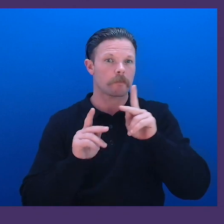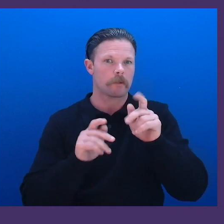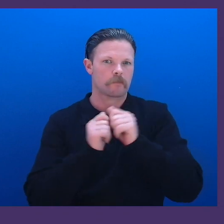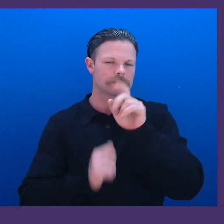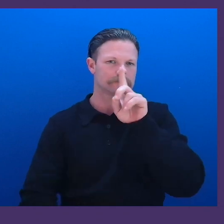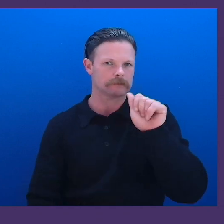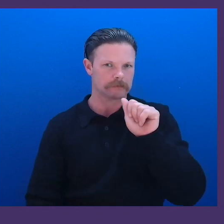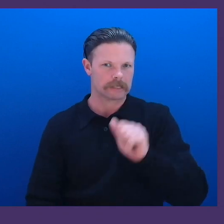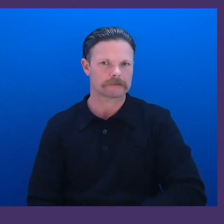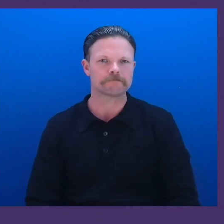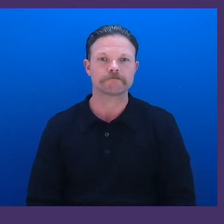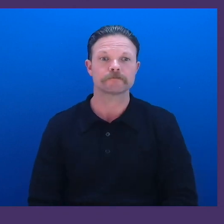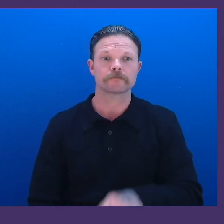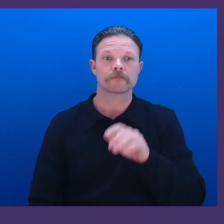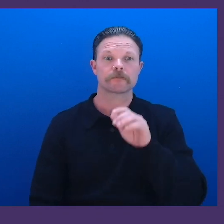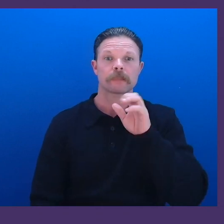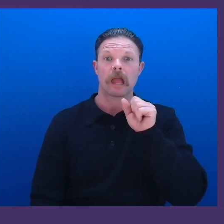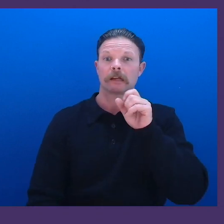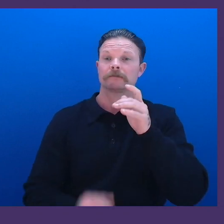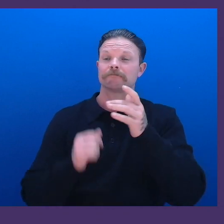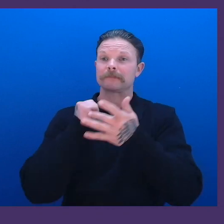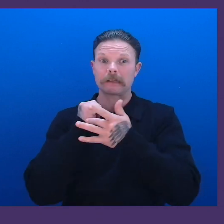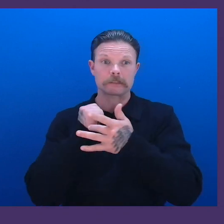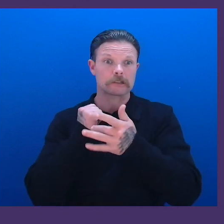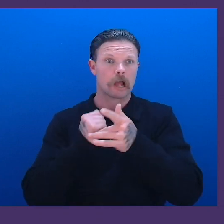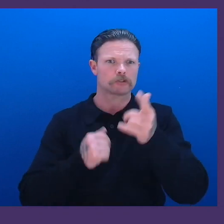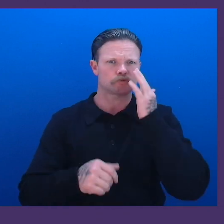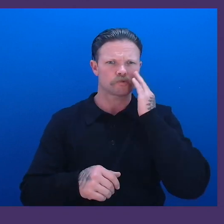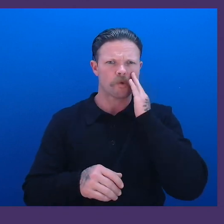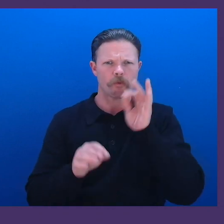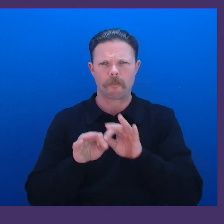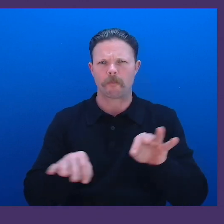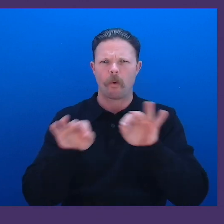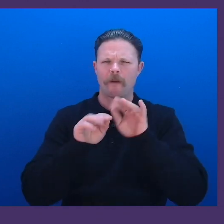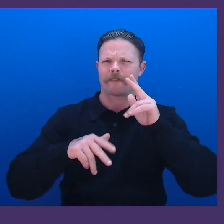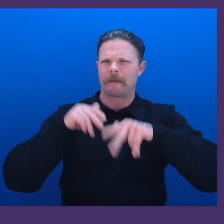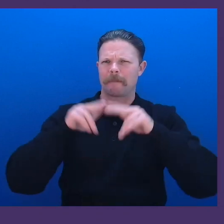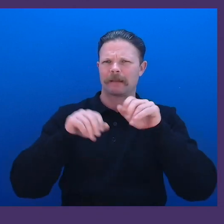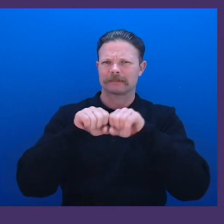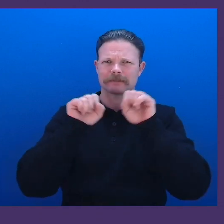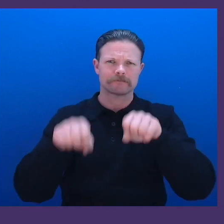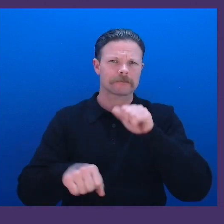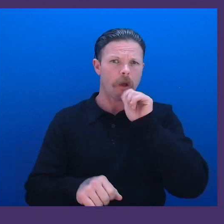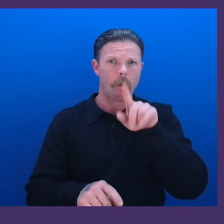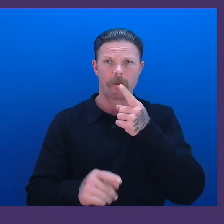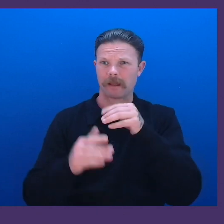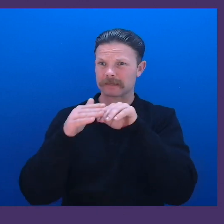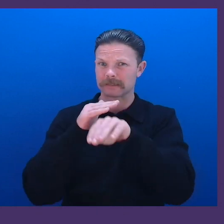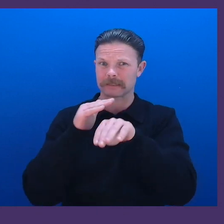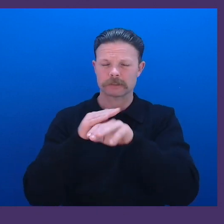of building systems that are not only accessible, but also representative of the human identity.